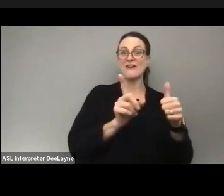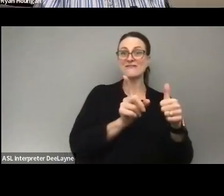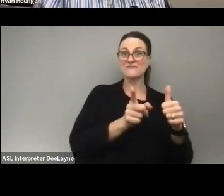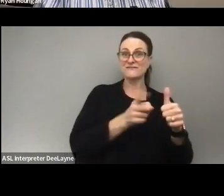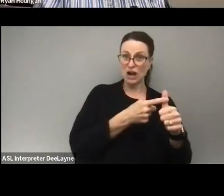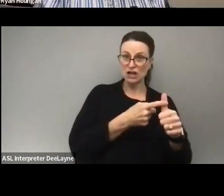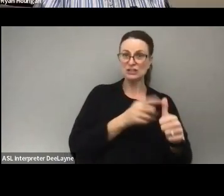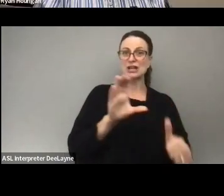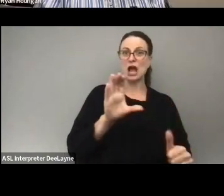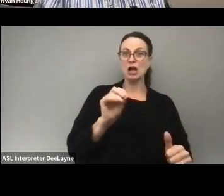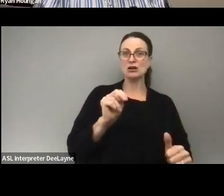Excellent.